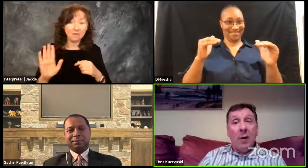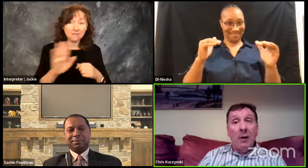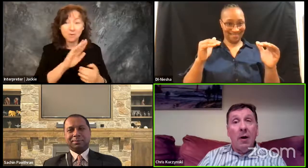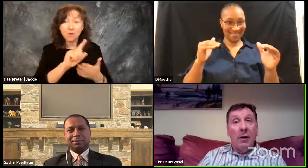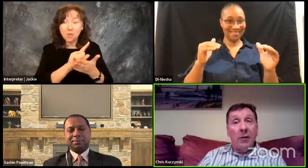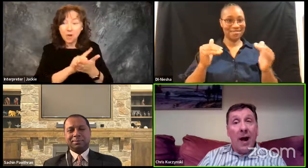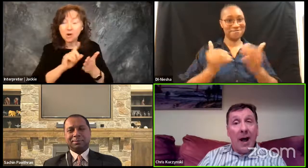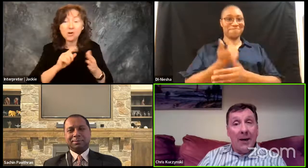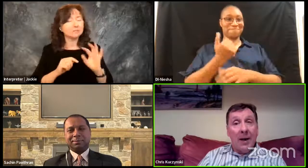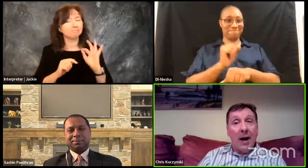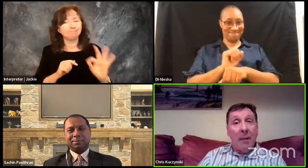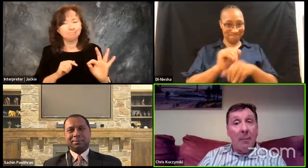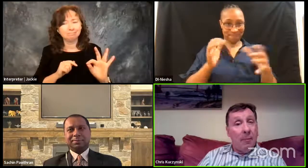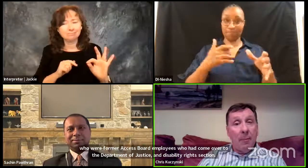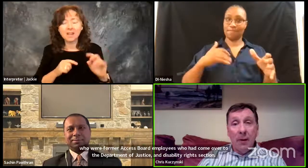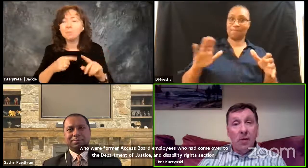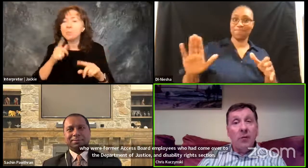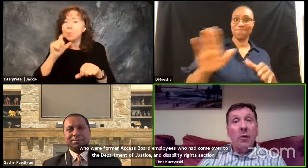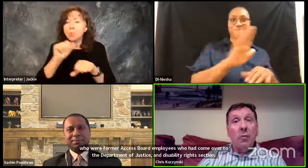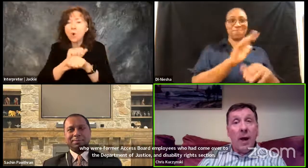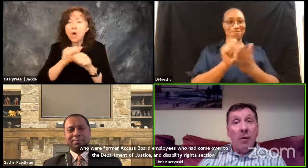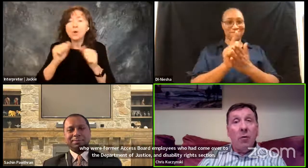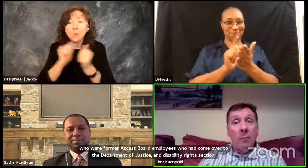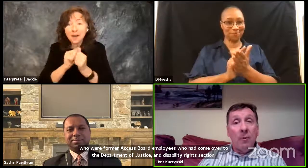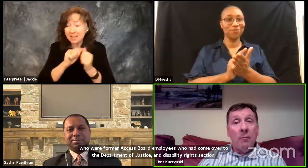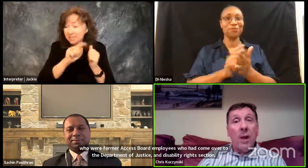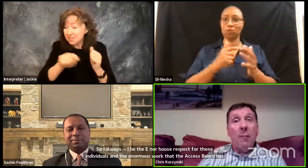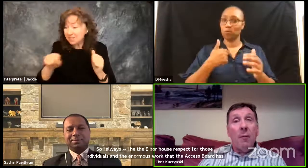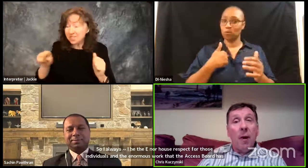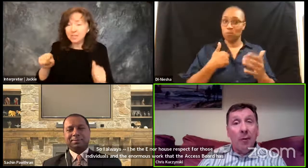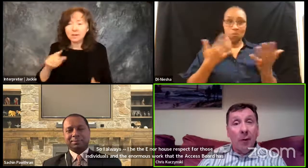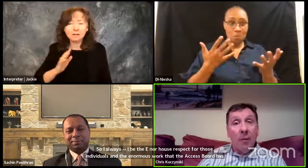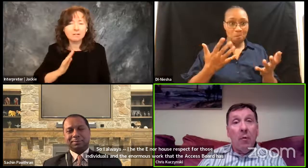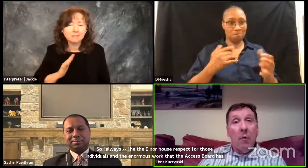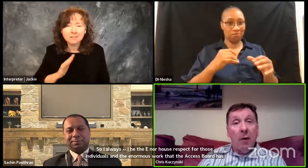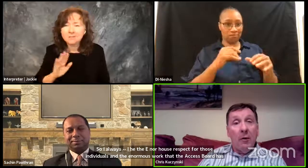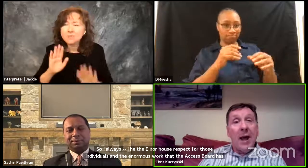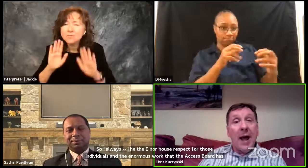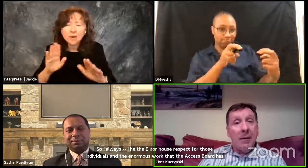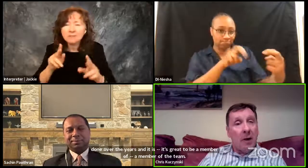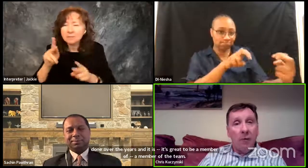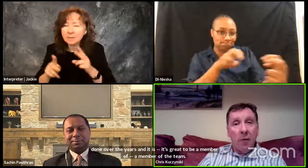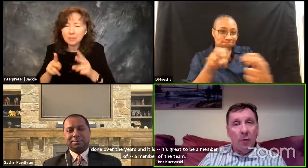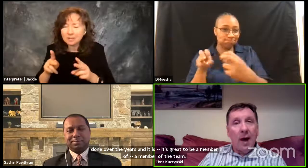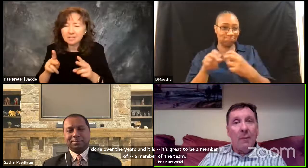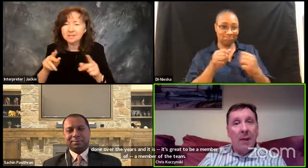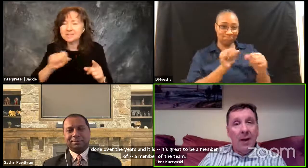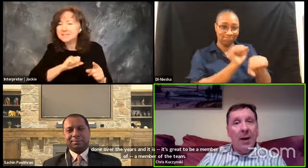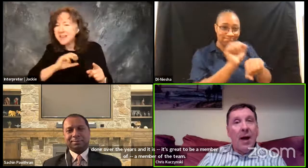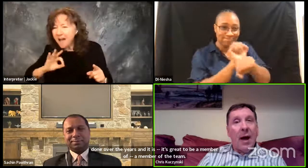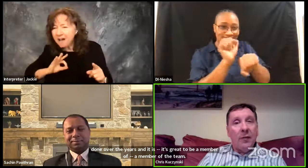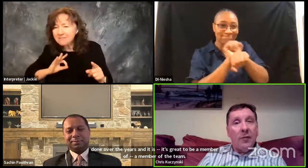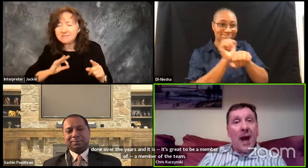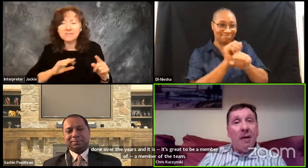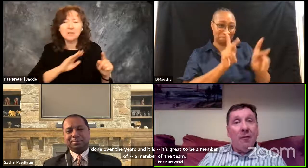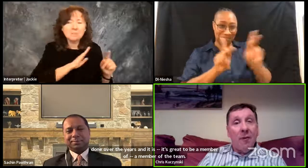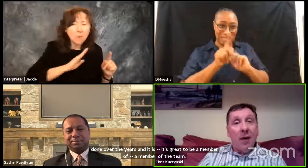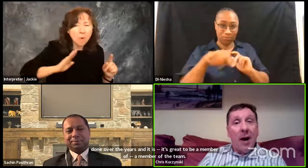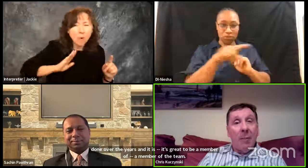And to work alongside just a great group of people, both on the Board, and full time staff,